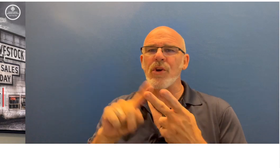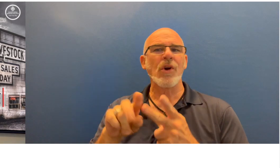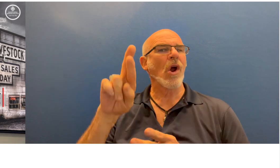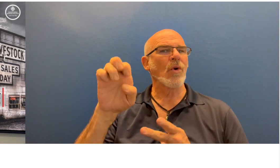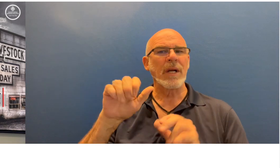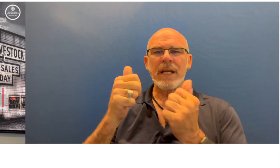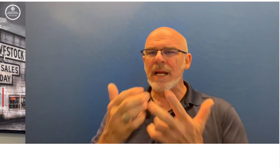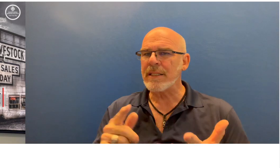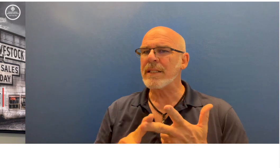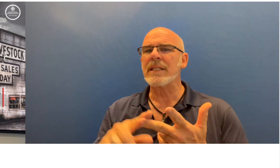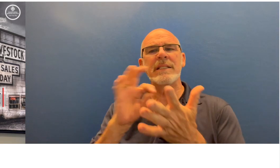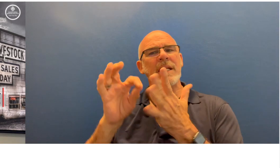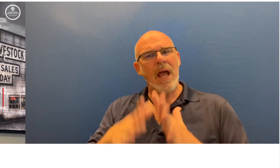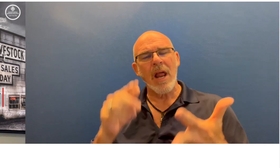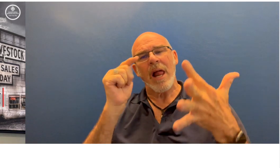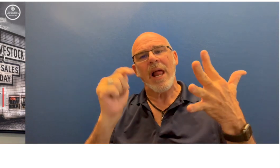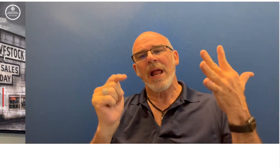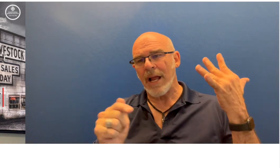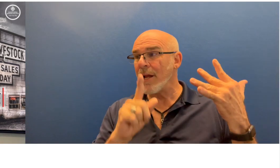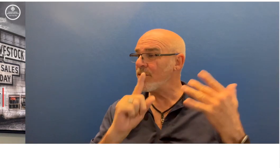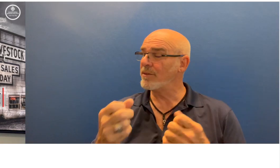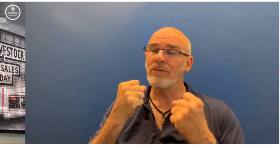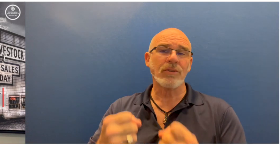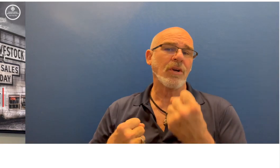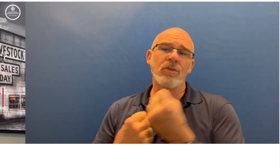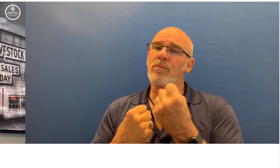accountants, and they are really great supporters of the campus.